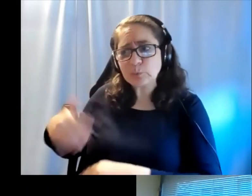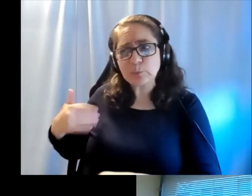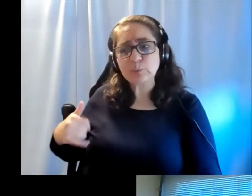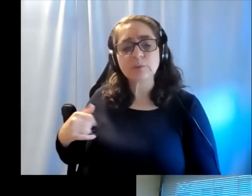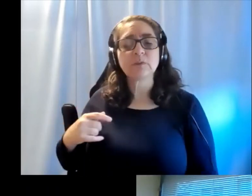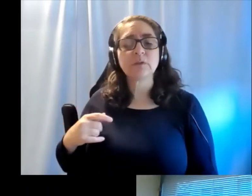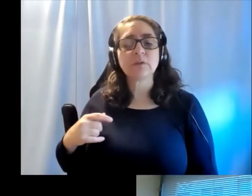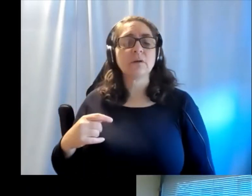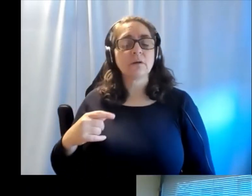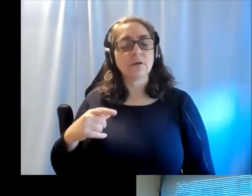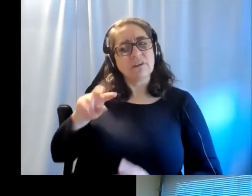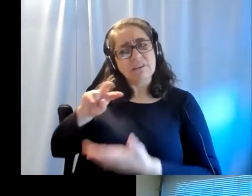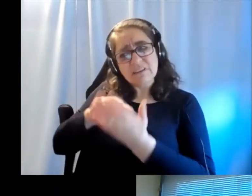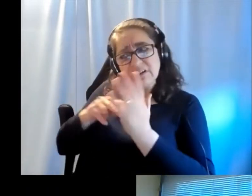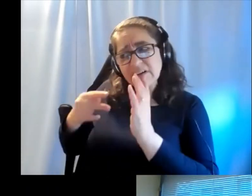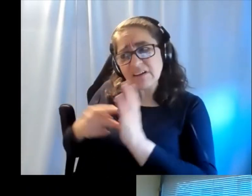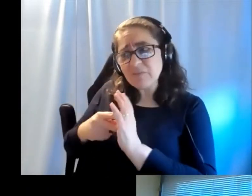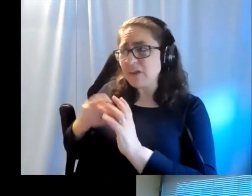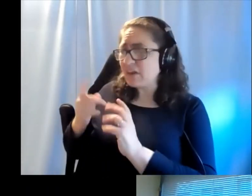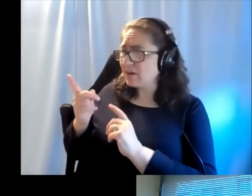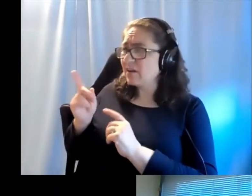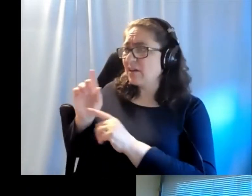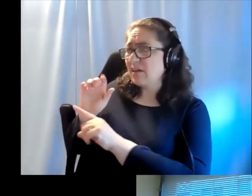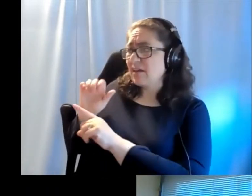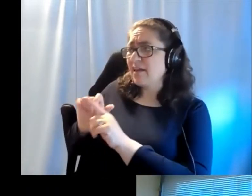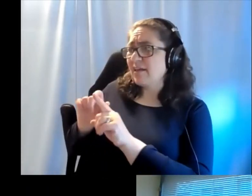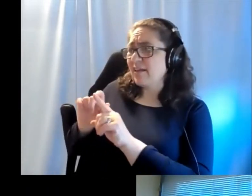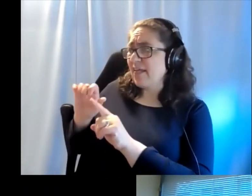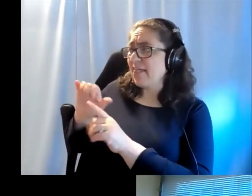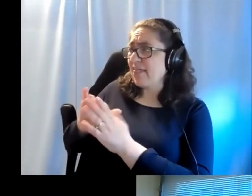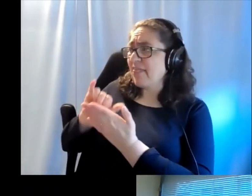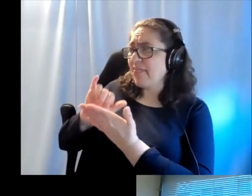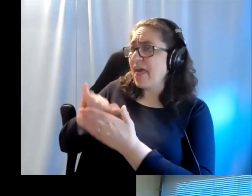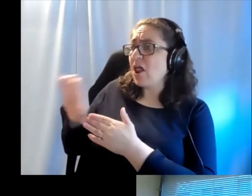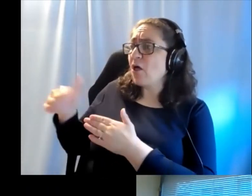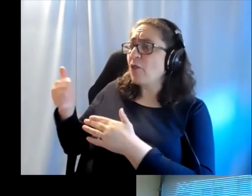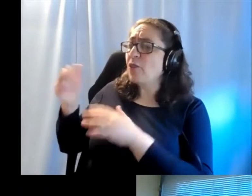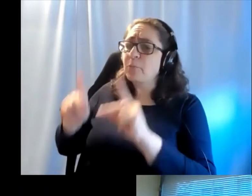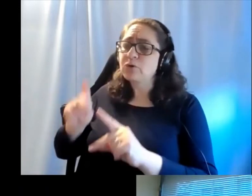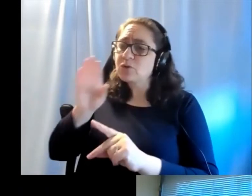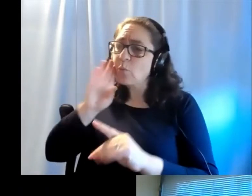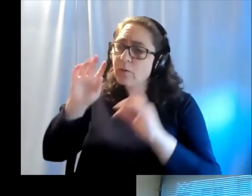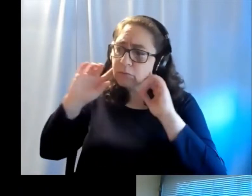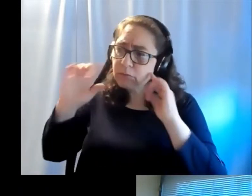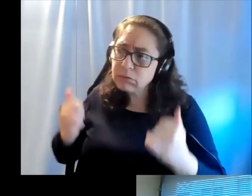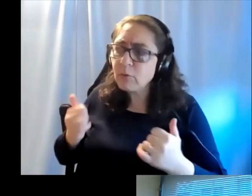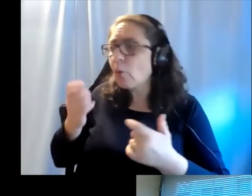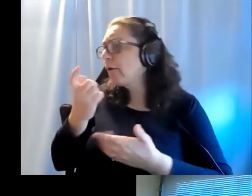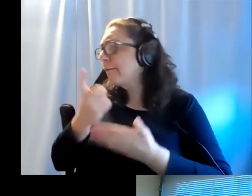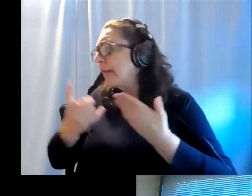Does that mean that they are going to be deaf next week? Can you address that a bit?